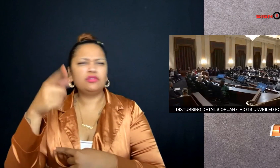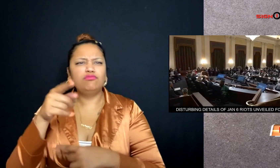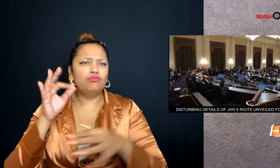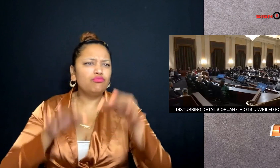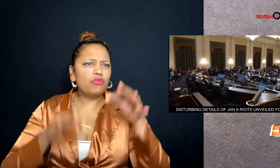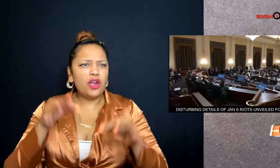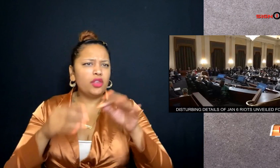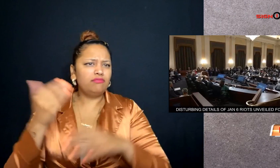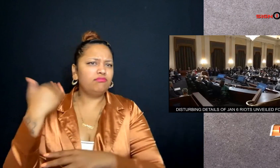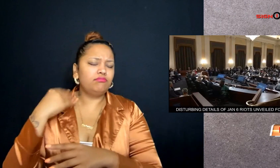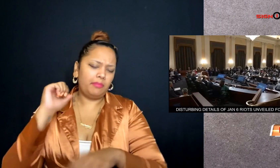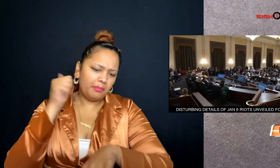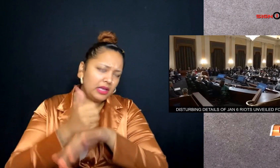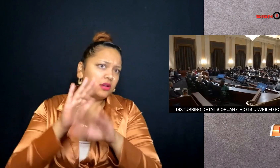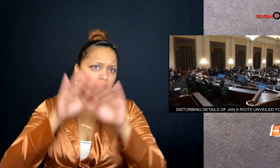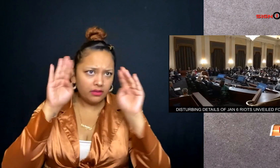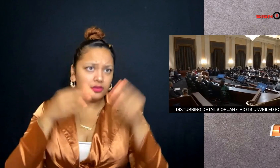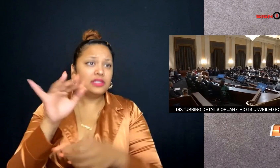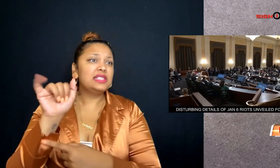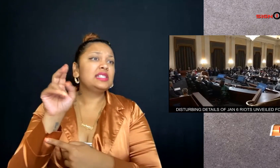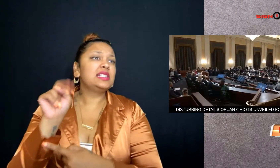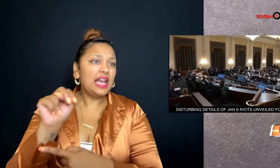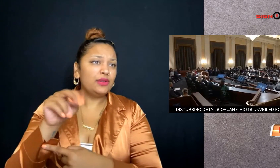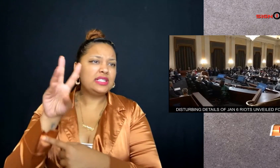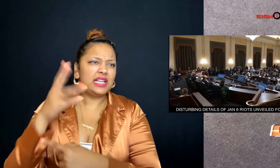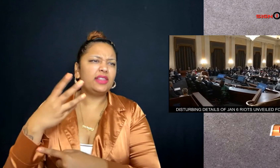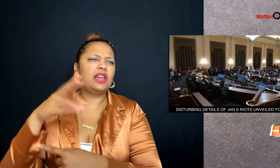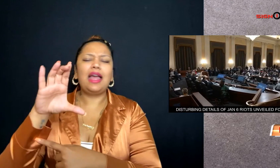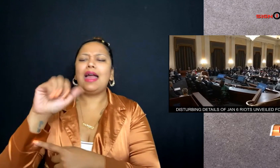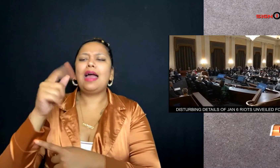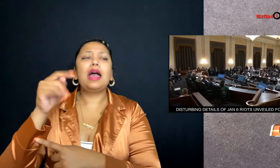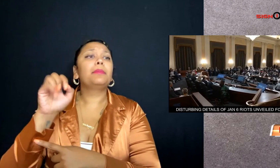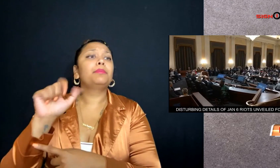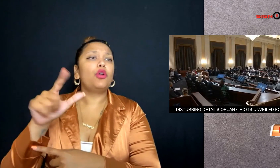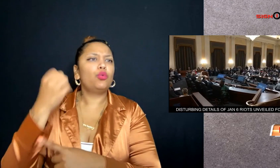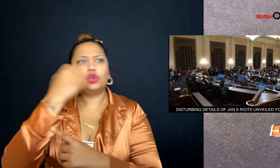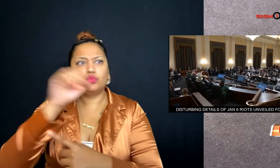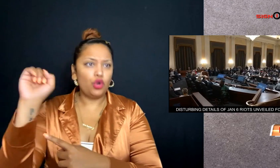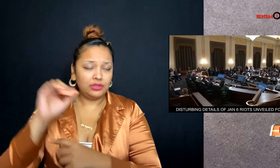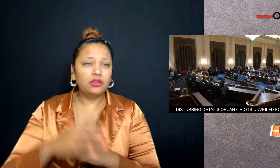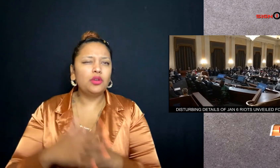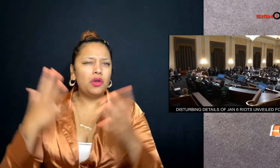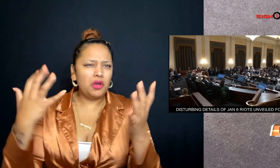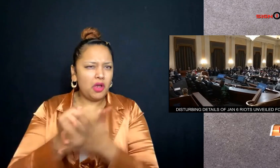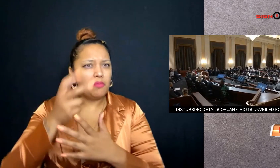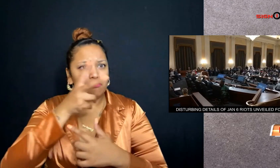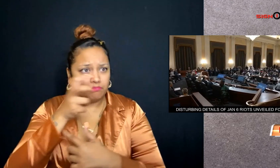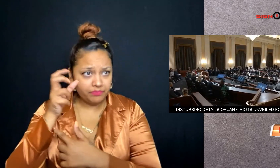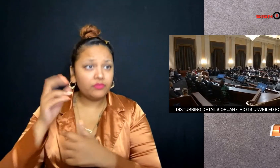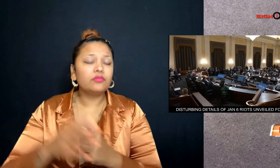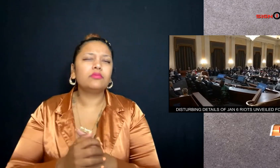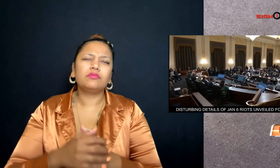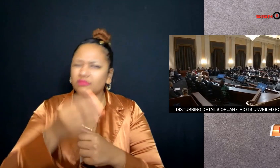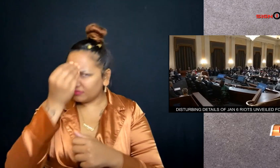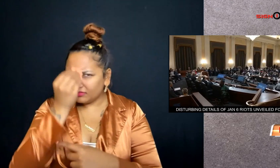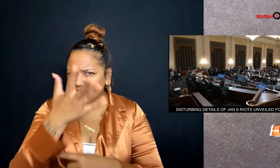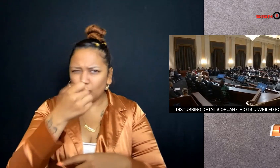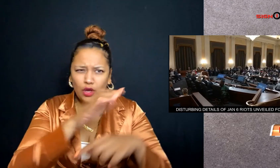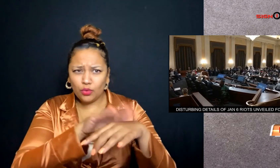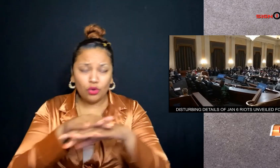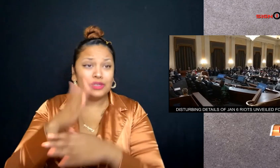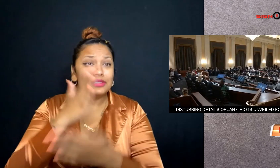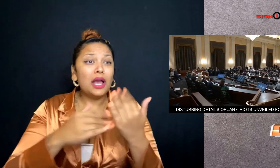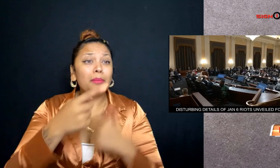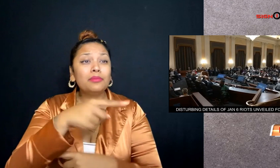hearing on the January 6 capitol riot here is a quick recap a word of warning some of